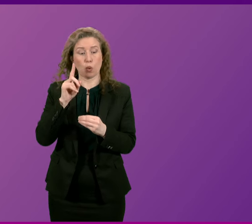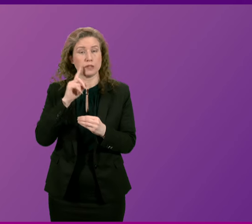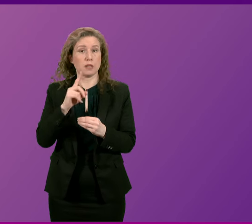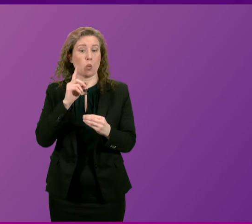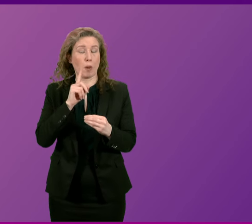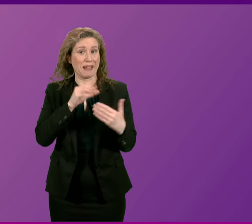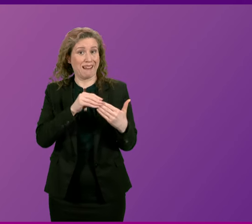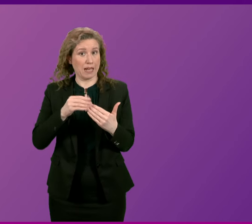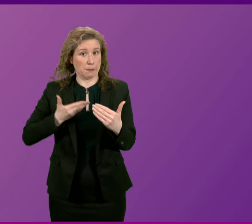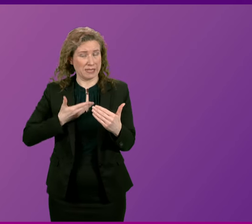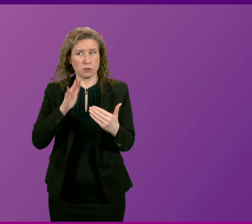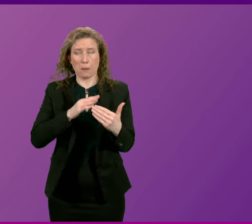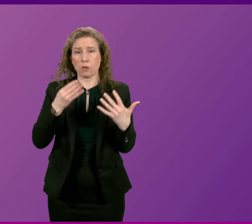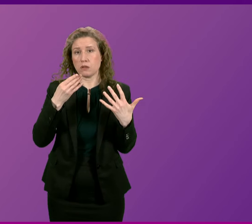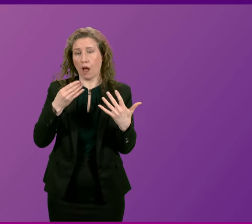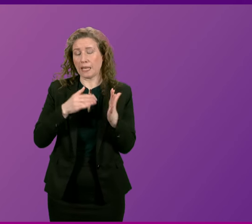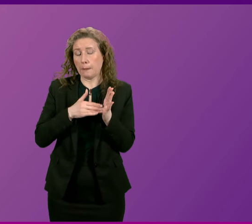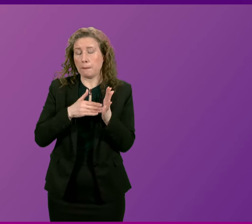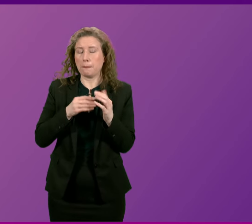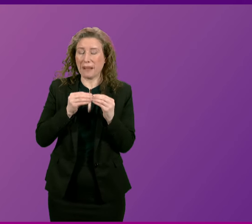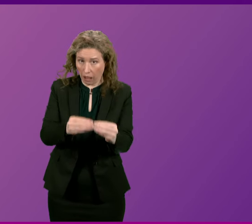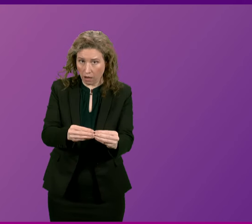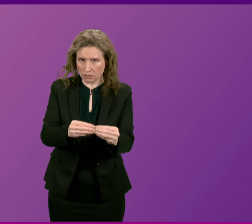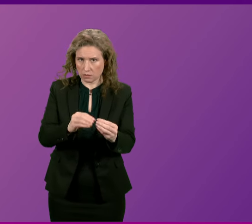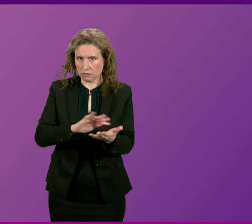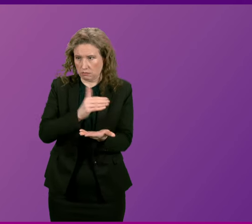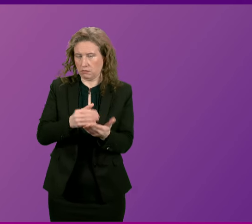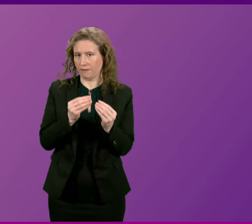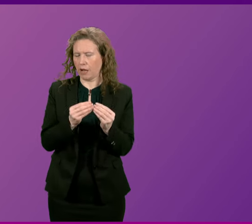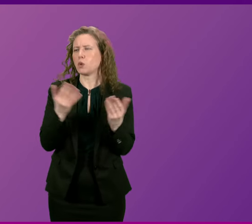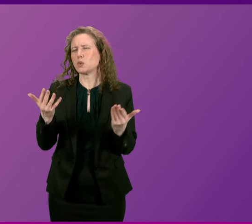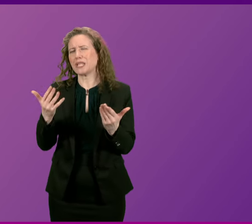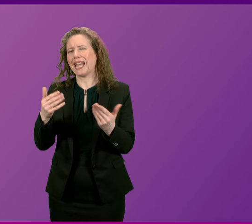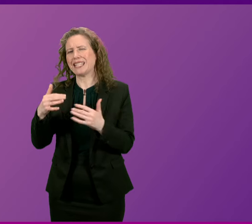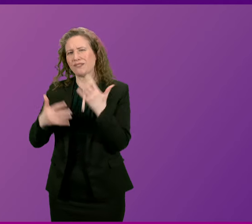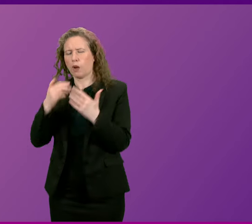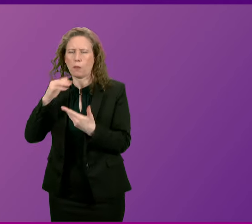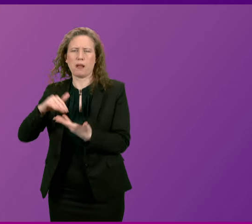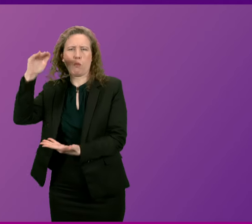for nearly £9 billion of gross value added. Today’s figure is likely to be much higher.